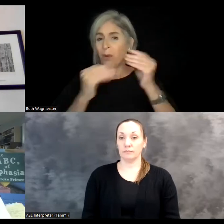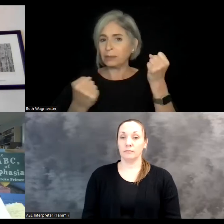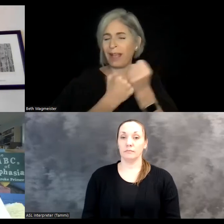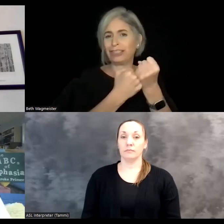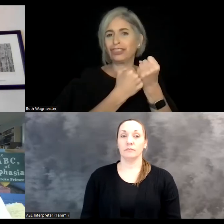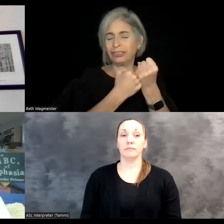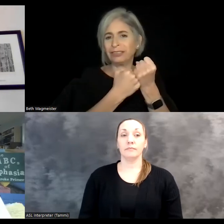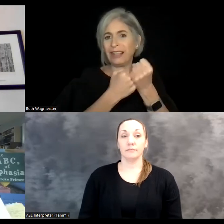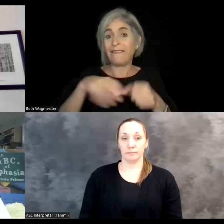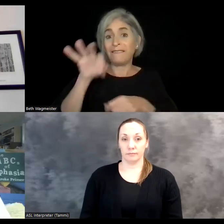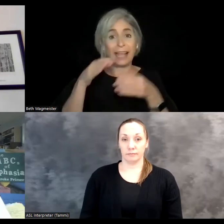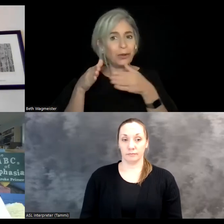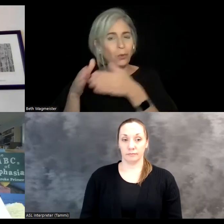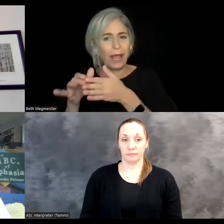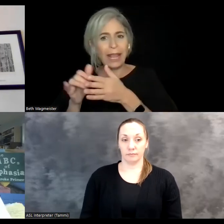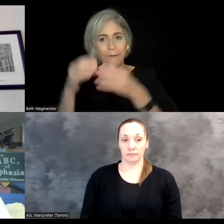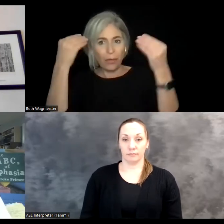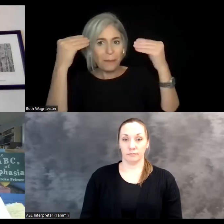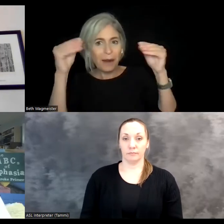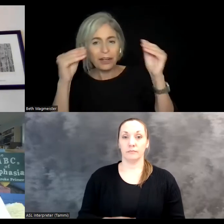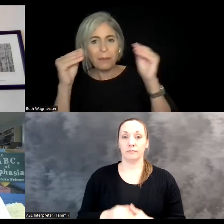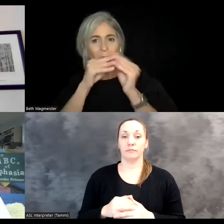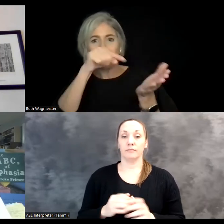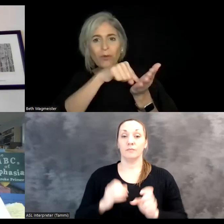this technology and it really works so that you can